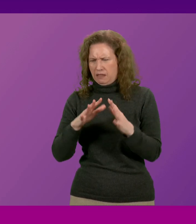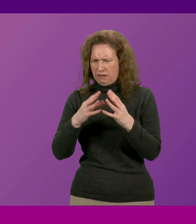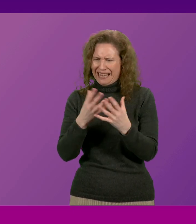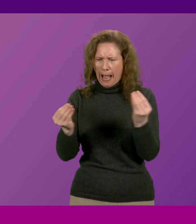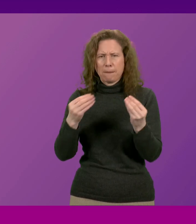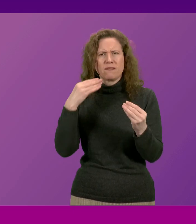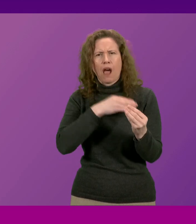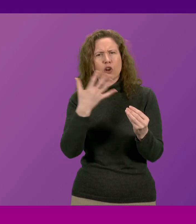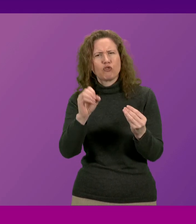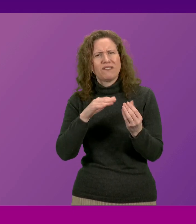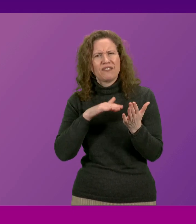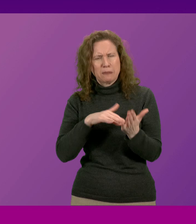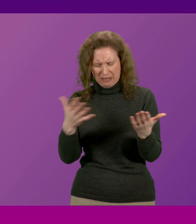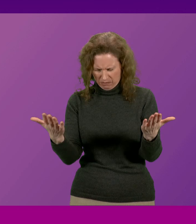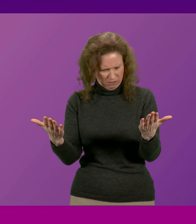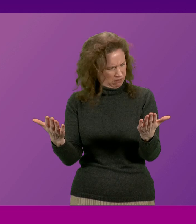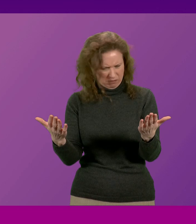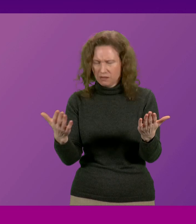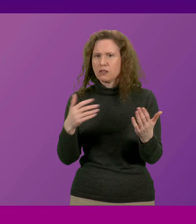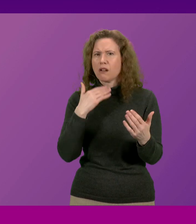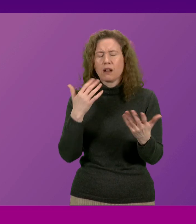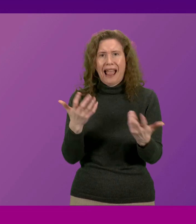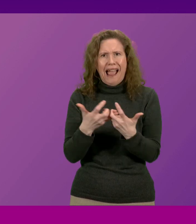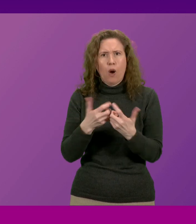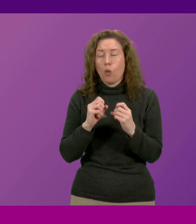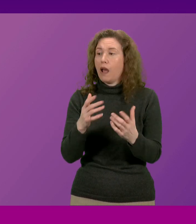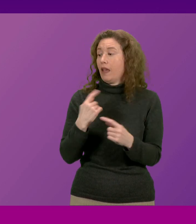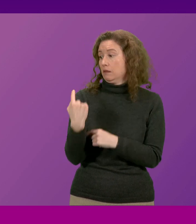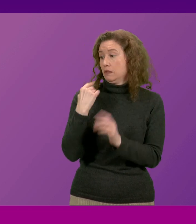in Mr Findlay’s plans. When I watched him being interviewed on television on Sunday,